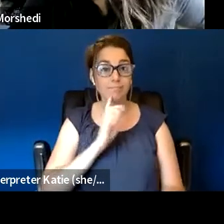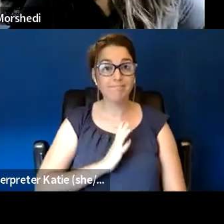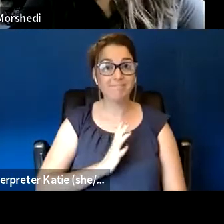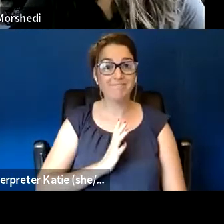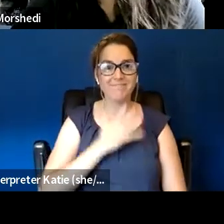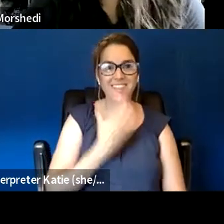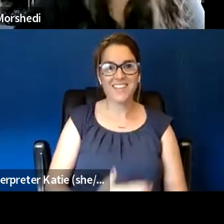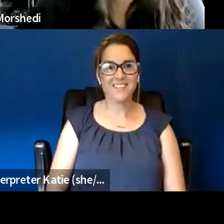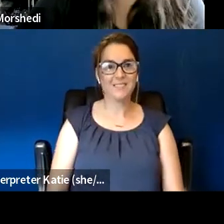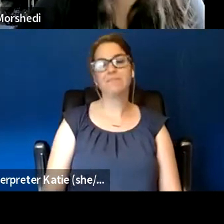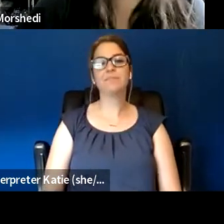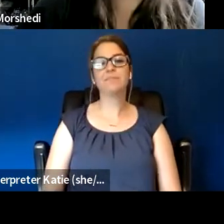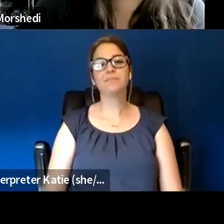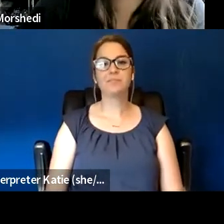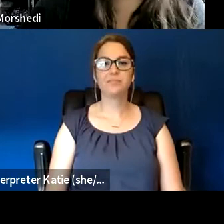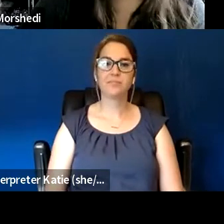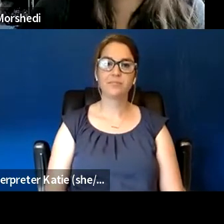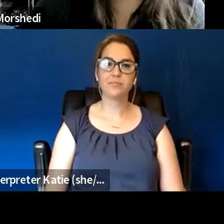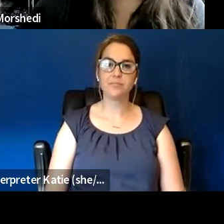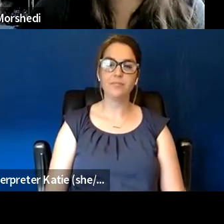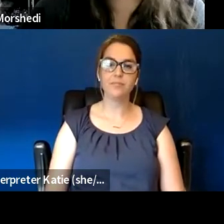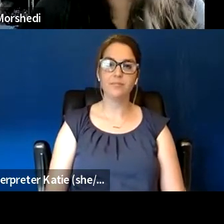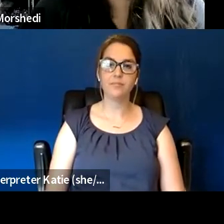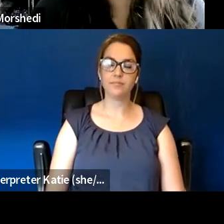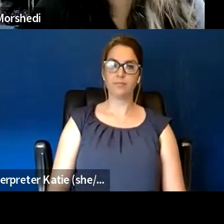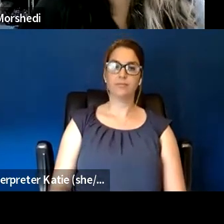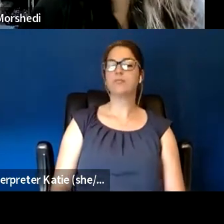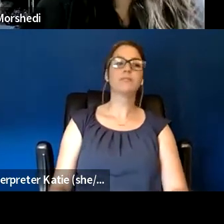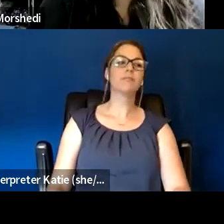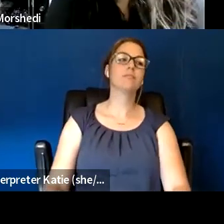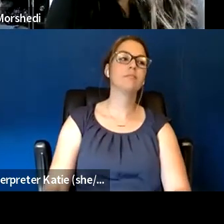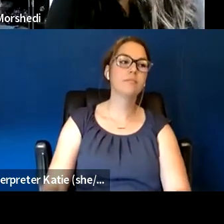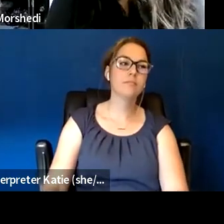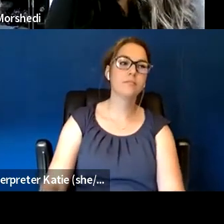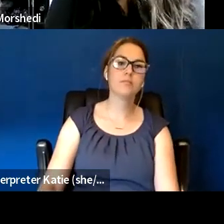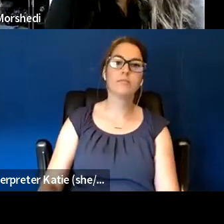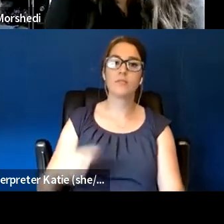So we are opposite of Liz.